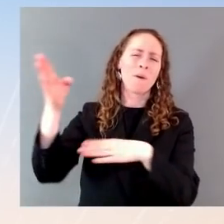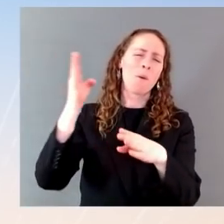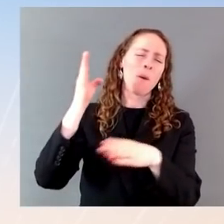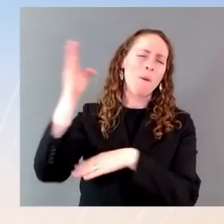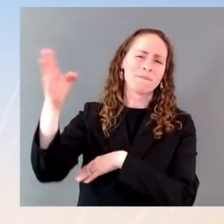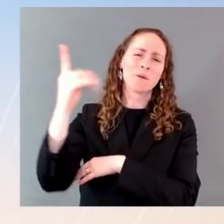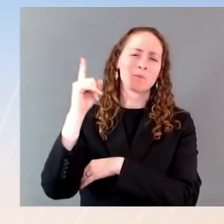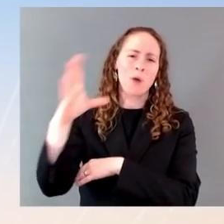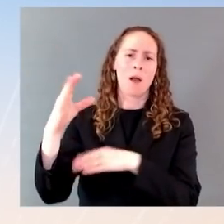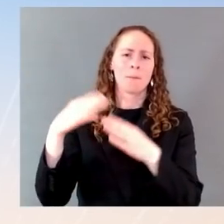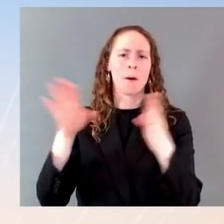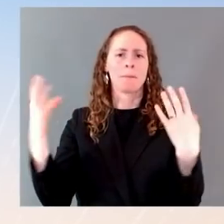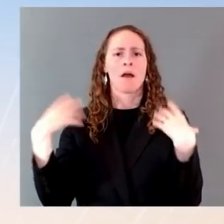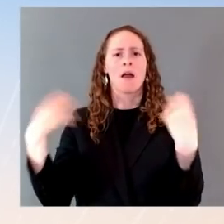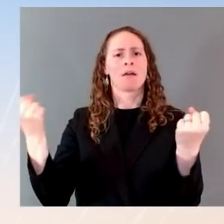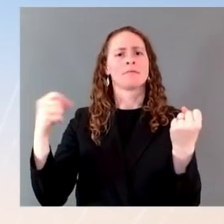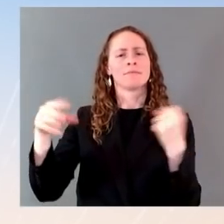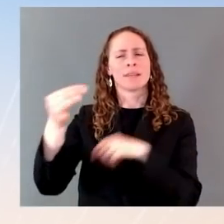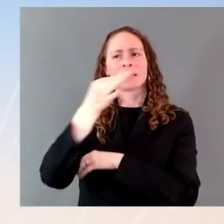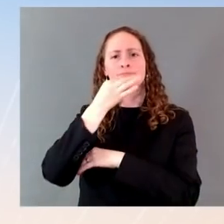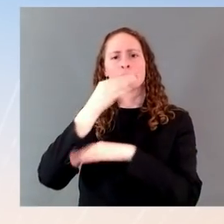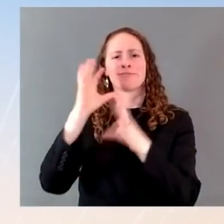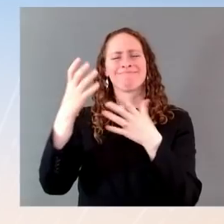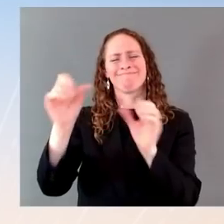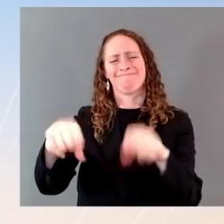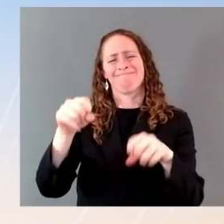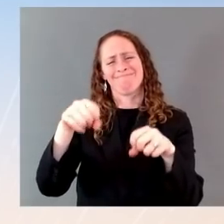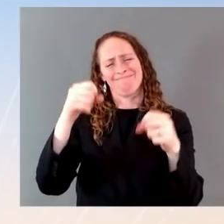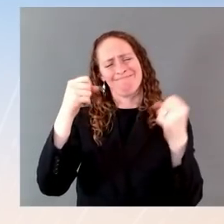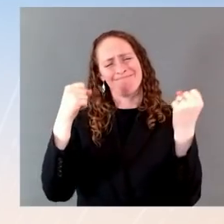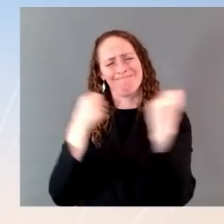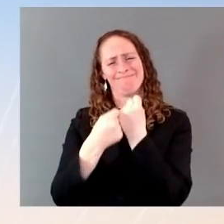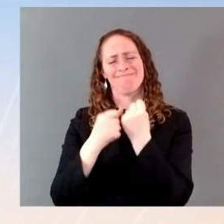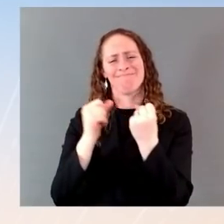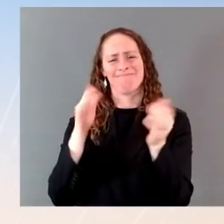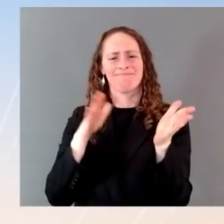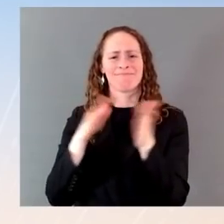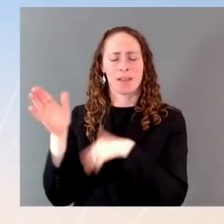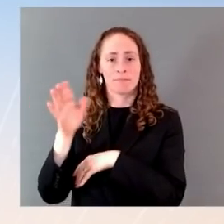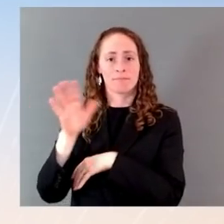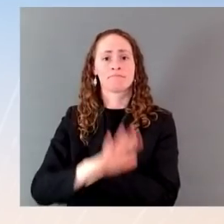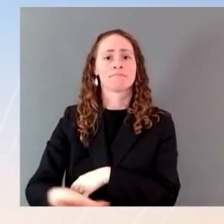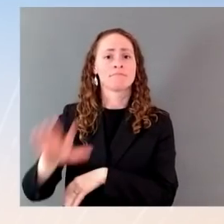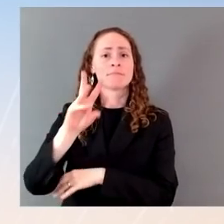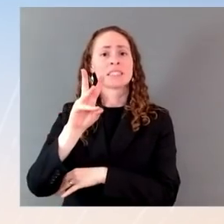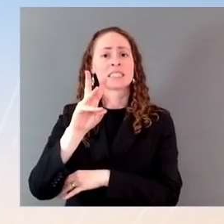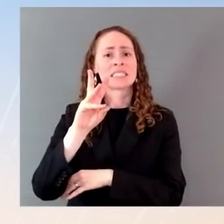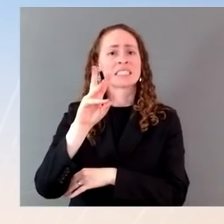Sixty percent of businesses across the country are implementing this requirement because they know they work, they know people will feel